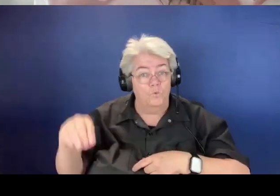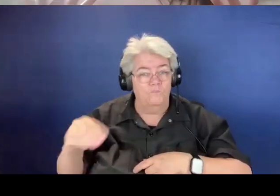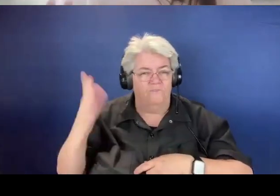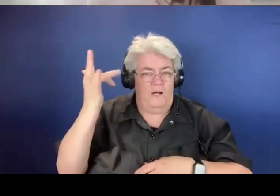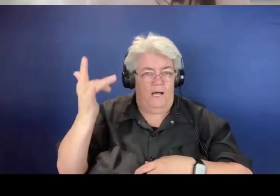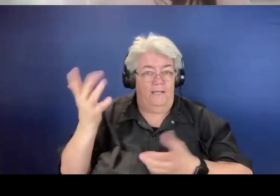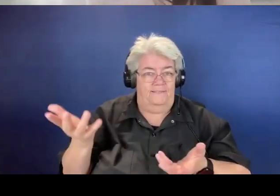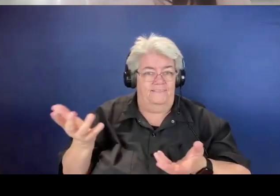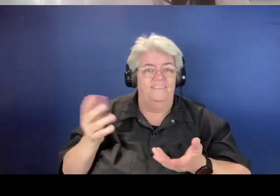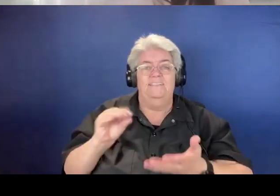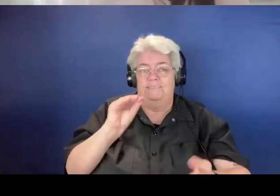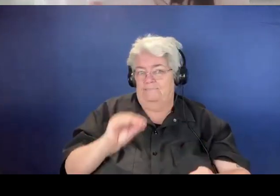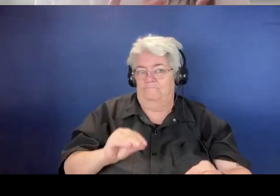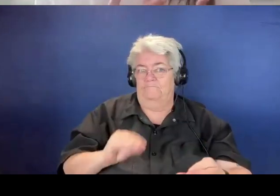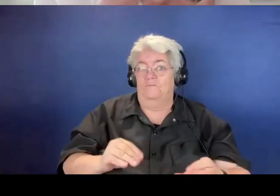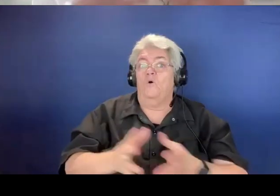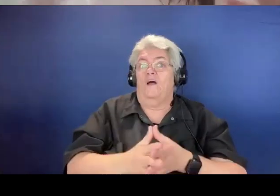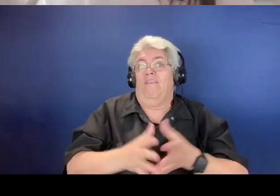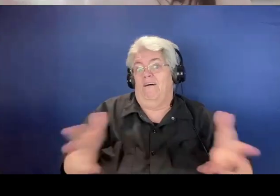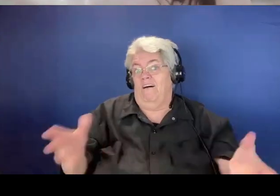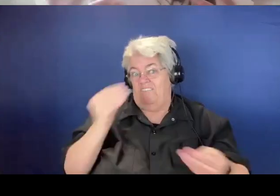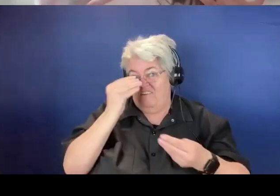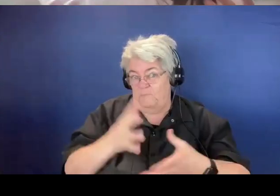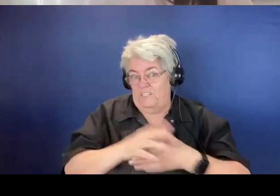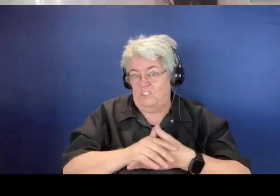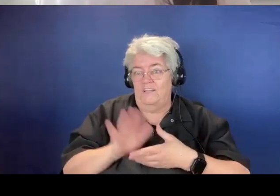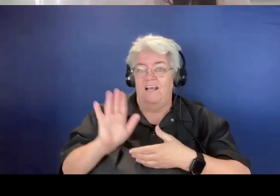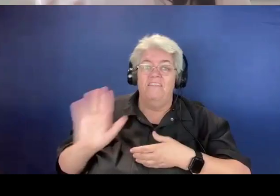that can give you a lot of information about their village, their support